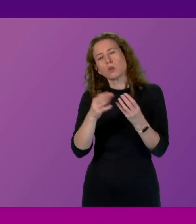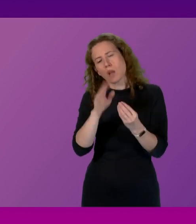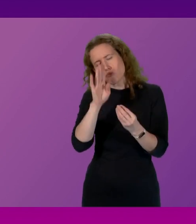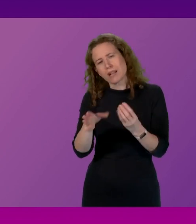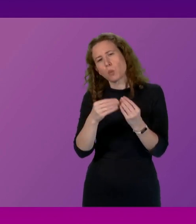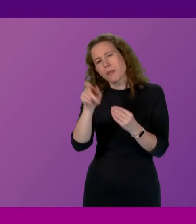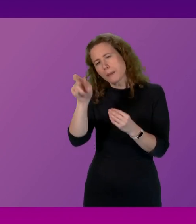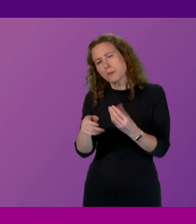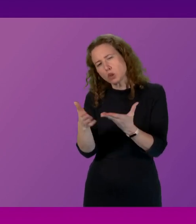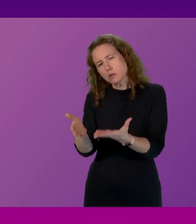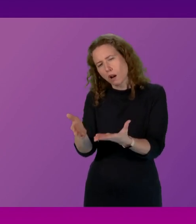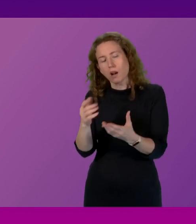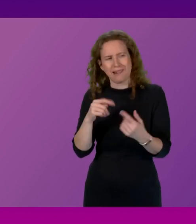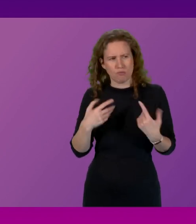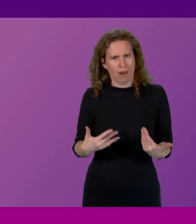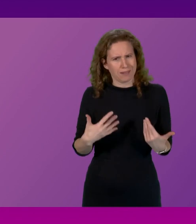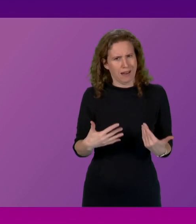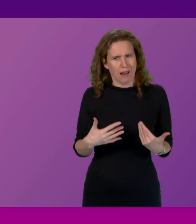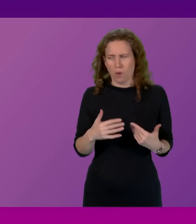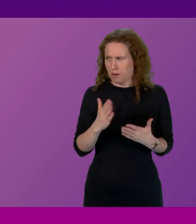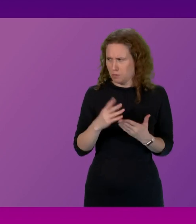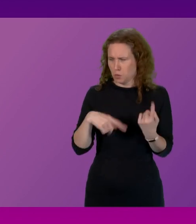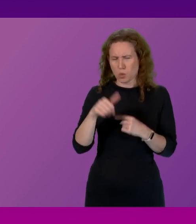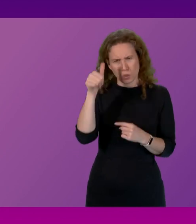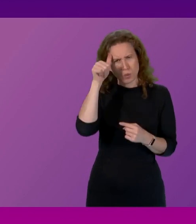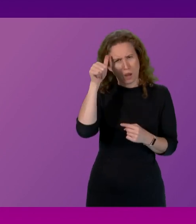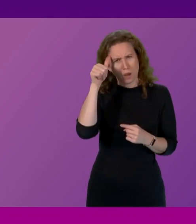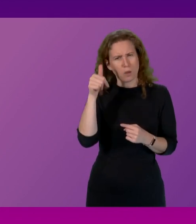I am sure that, at this point in the session, members are well aware that the Parliament